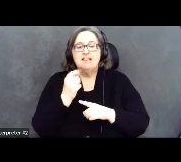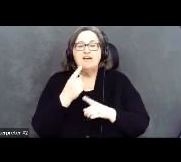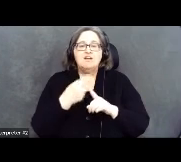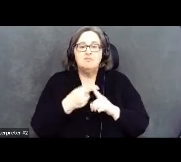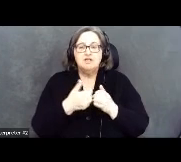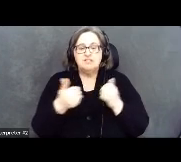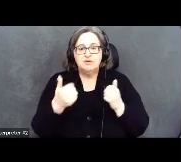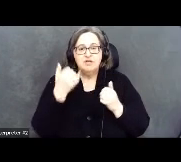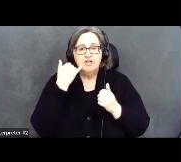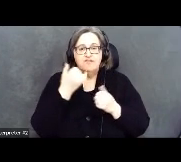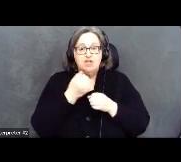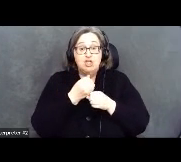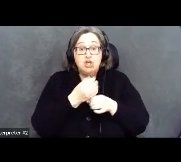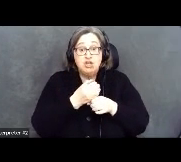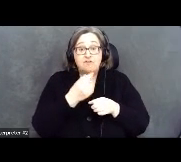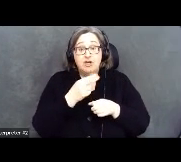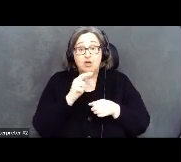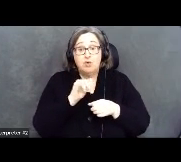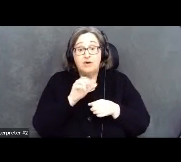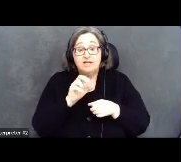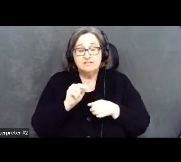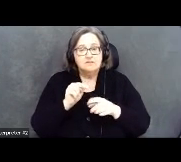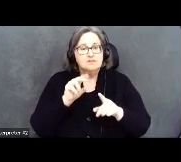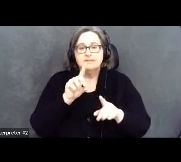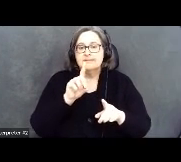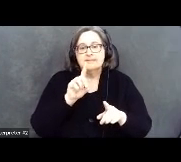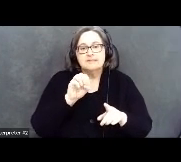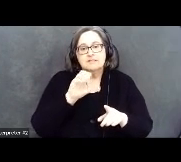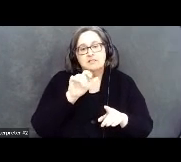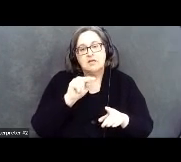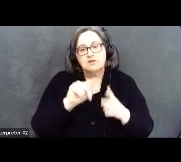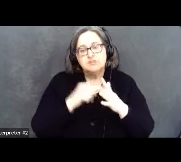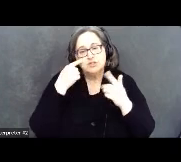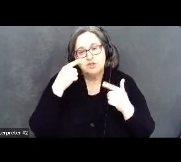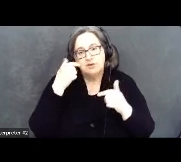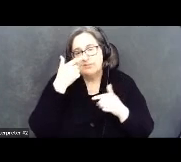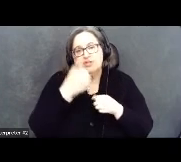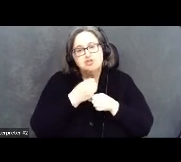If you are yelling at Grayson, Declan will start crying, because you are yelling at him.